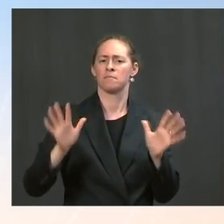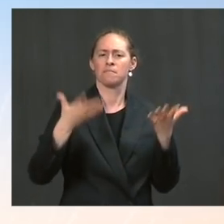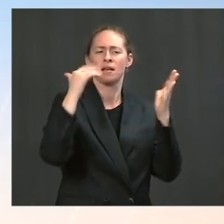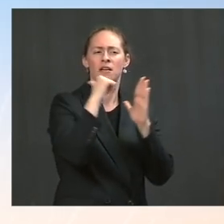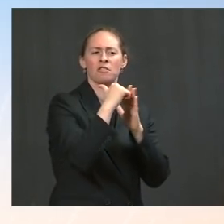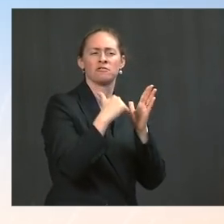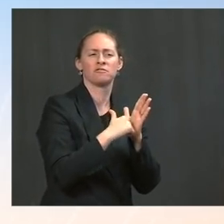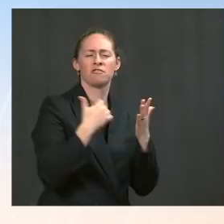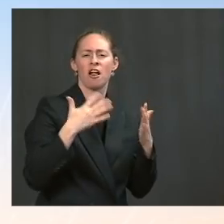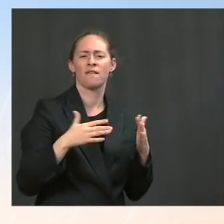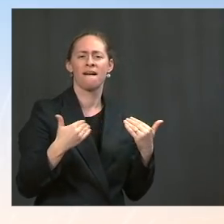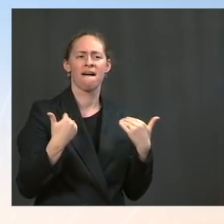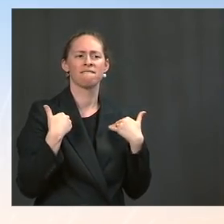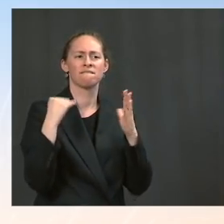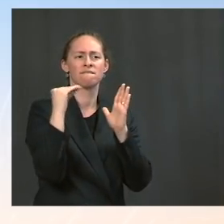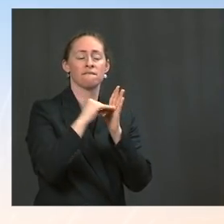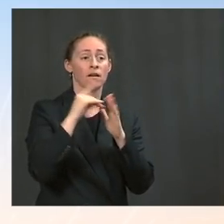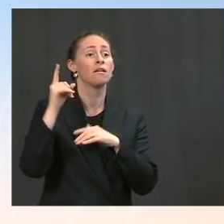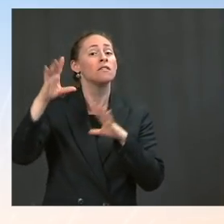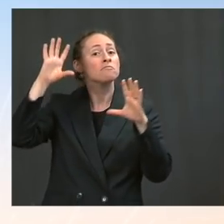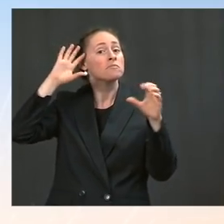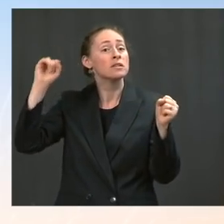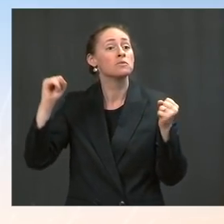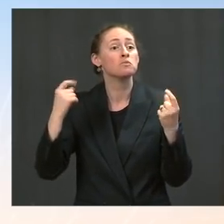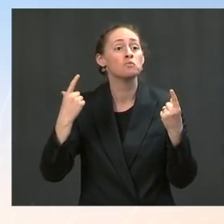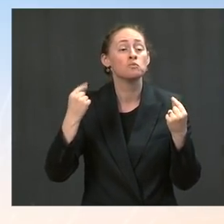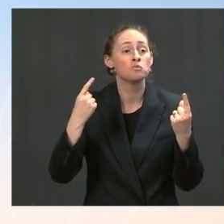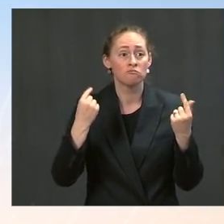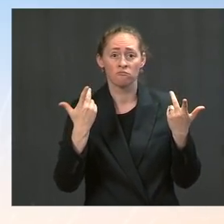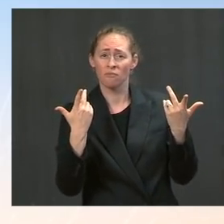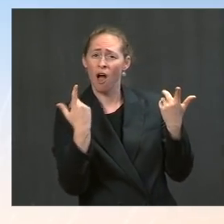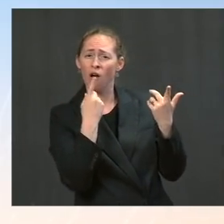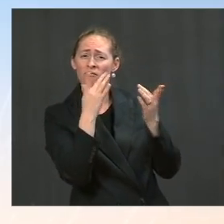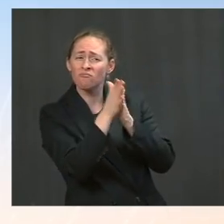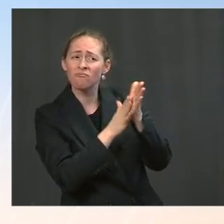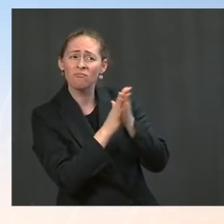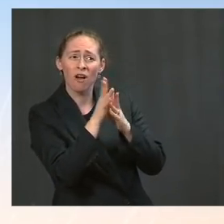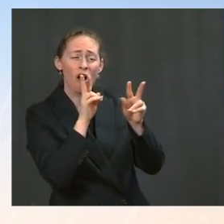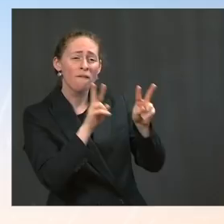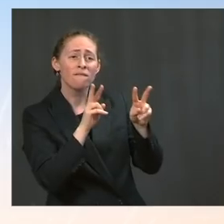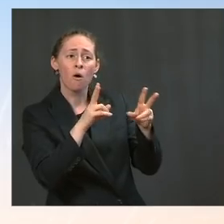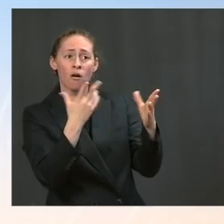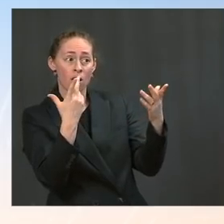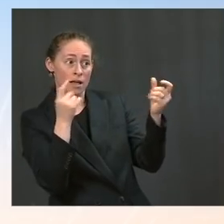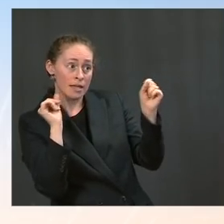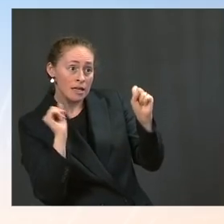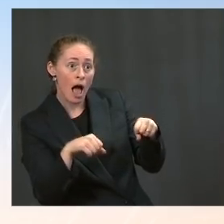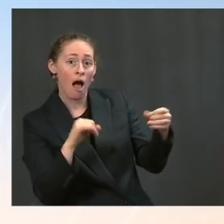willing, able, looking forward to playing any constructive role he can play in getting these pieces of legislation